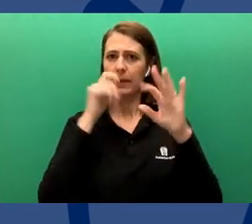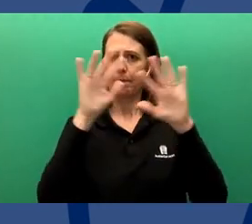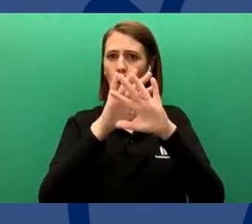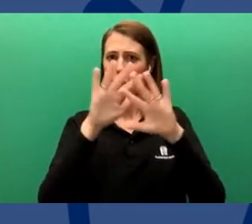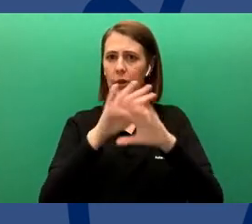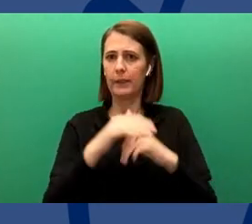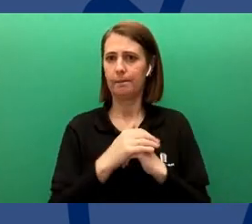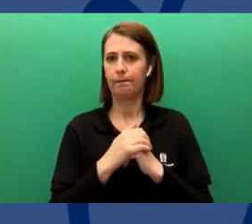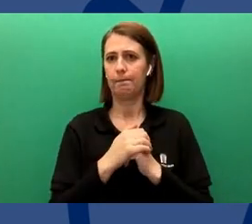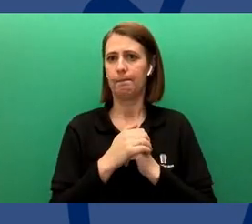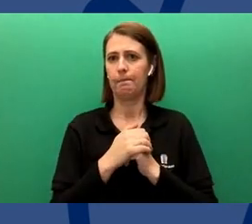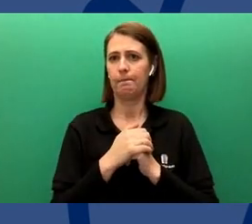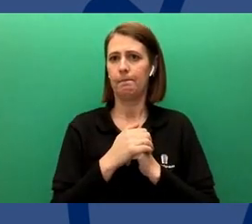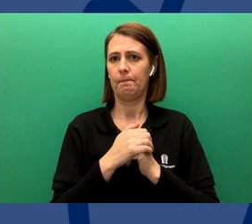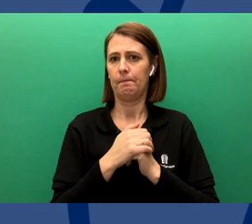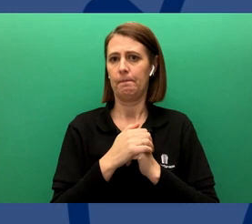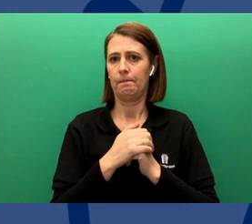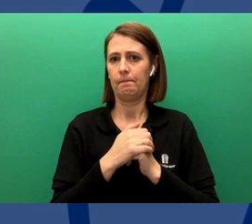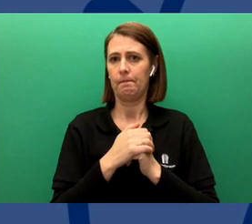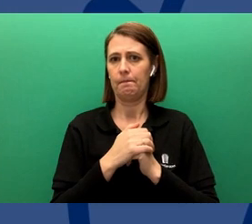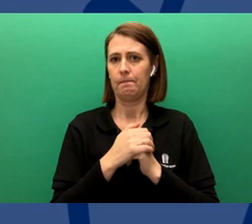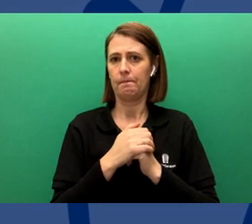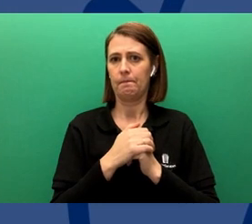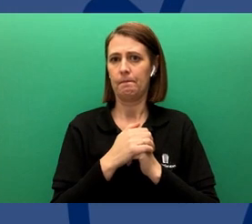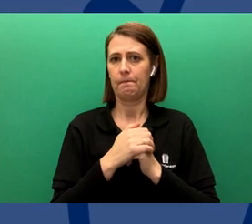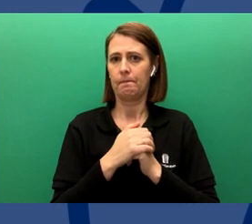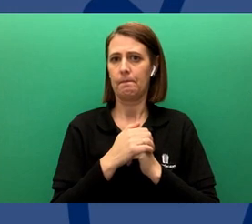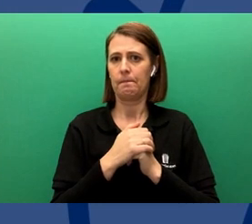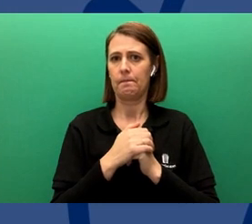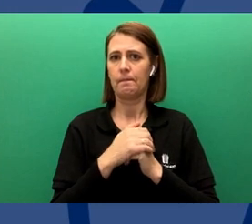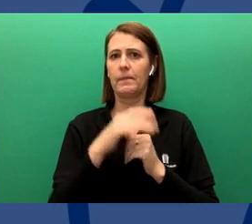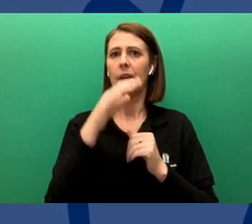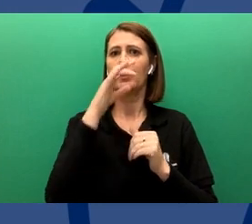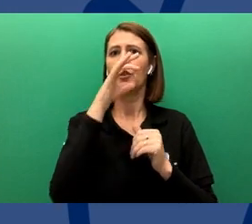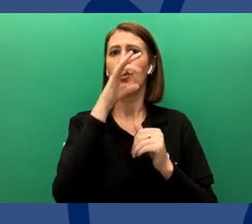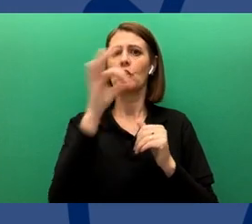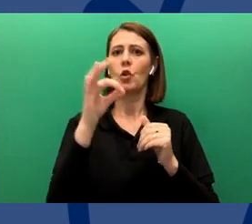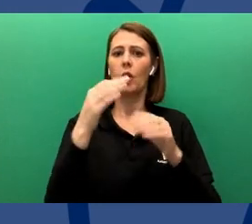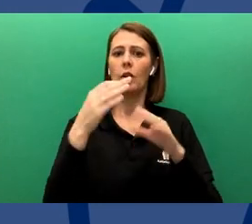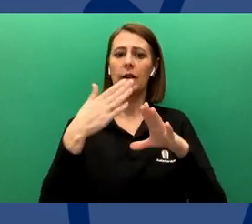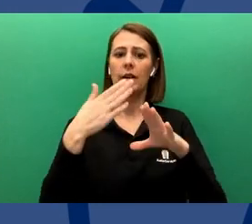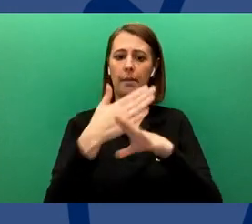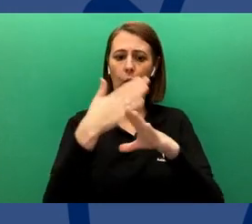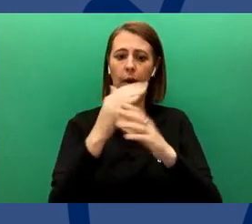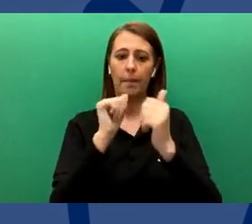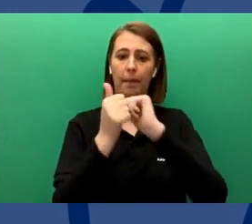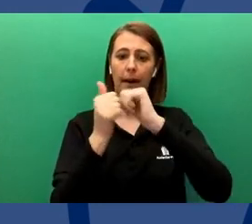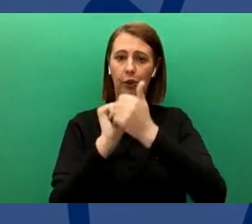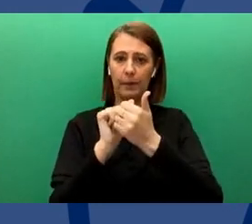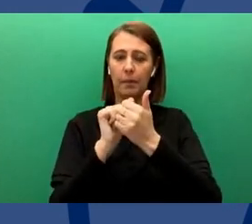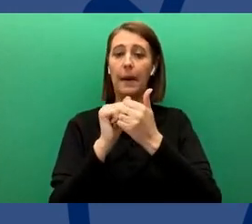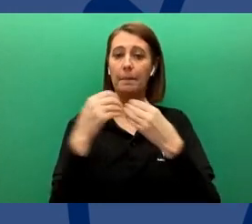It's around non‑employing partnership business. And are they eligible for the grants